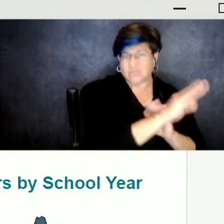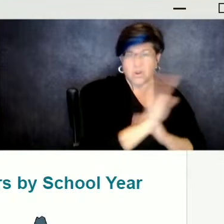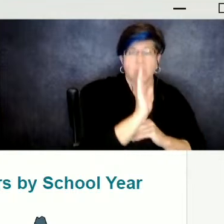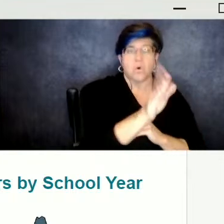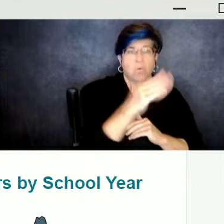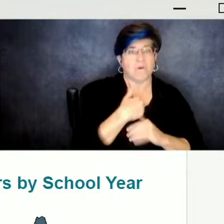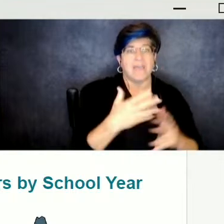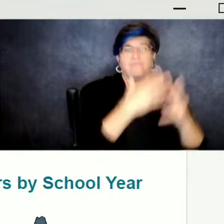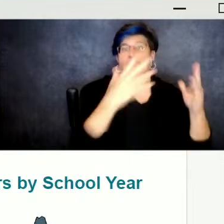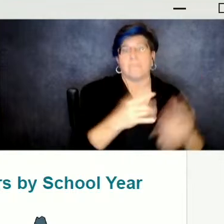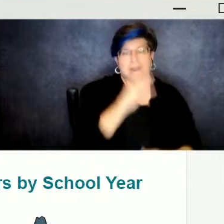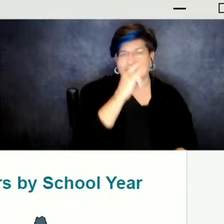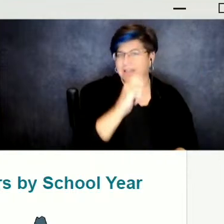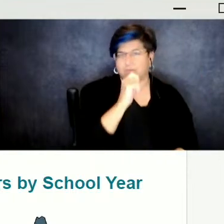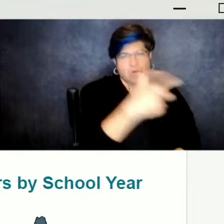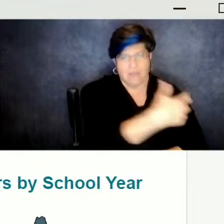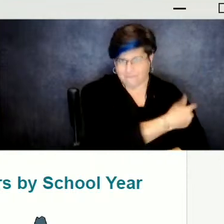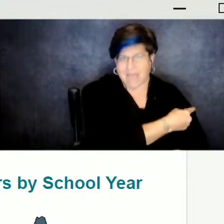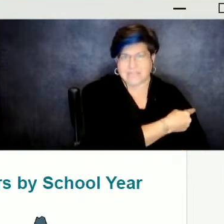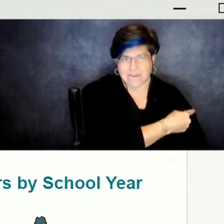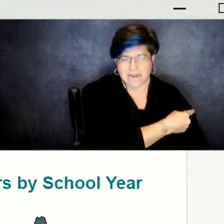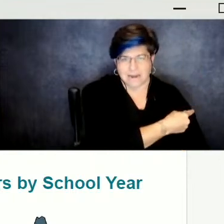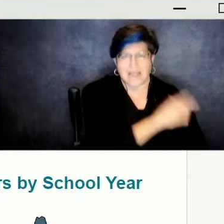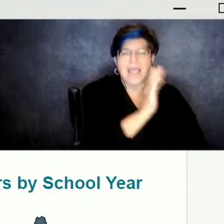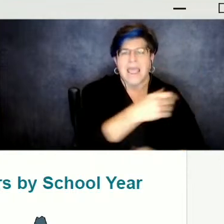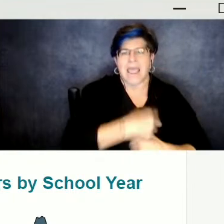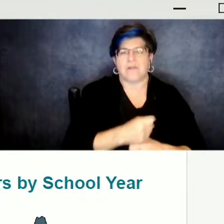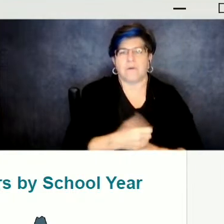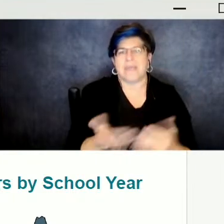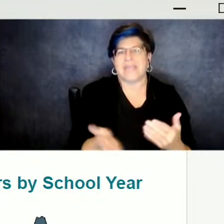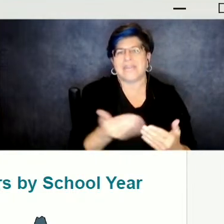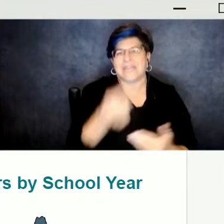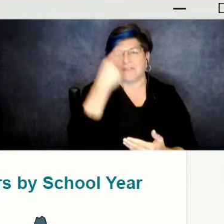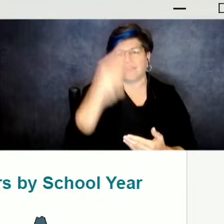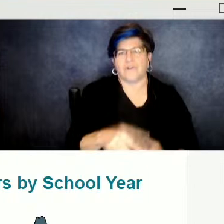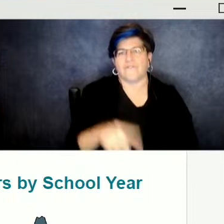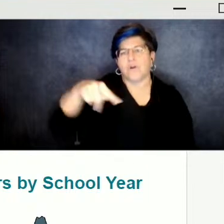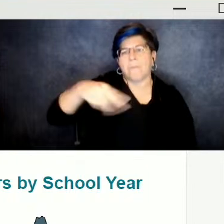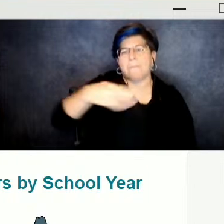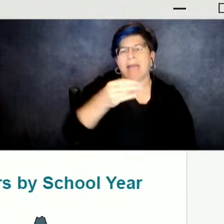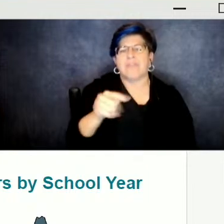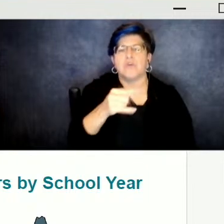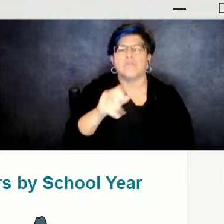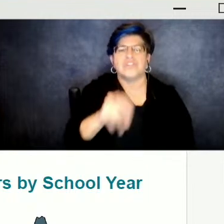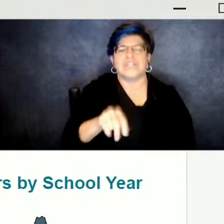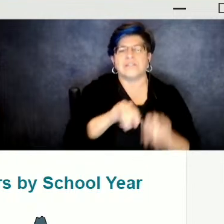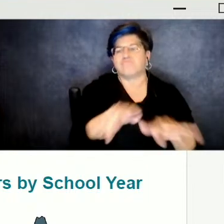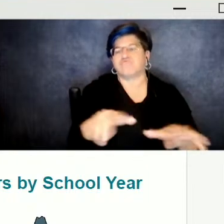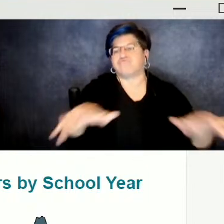CONCERNING. IF THAT GROWTH CONTINUES AT SOME POINT THEN WE ARE GOING TO END UP WITH WAY TOO MANY KIDS